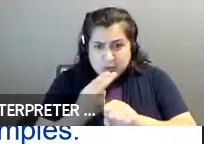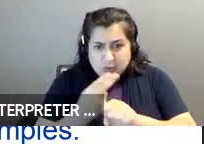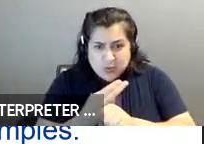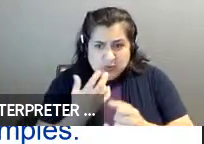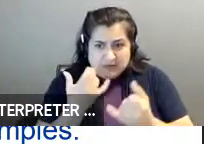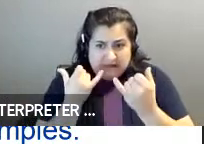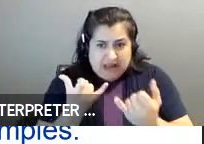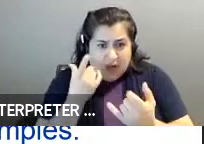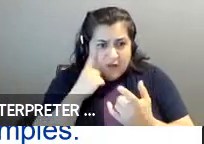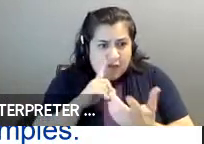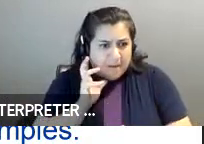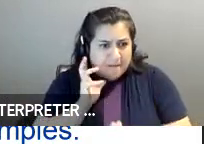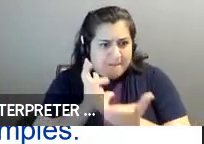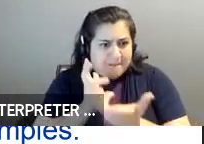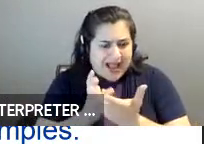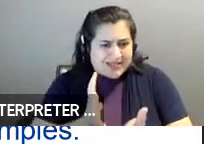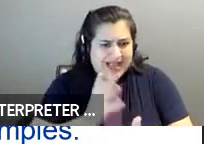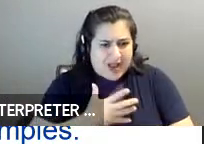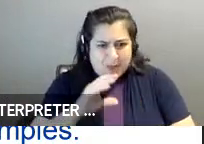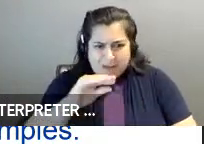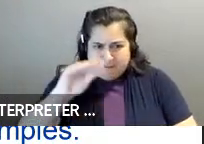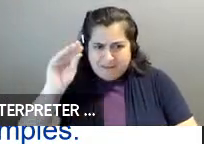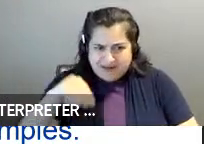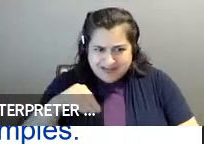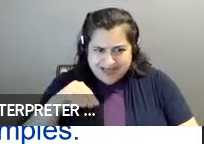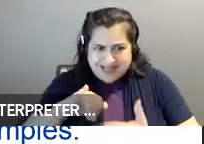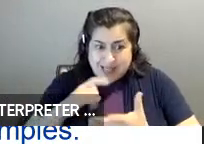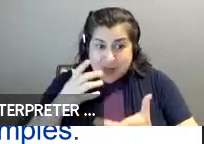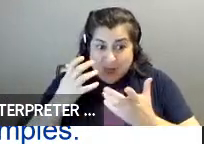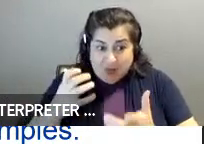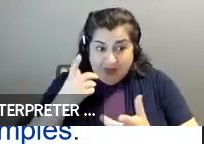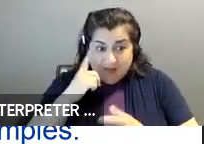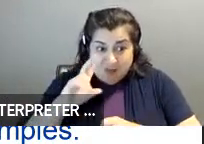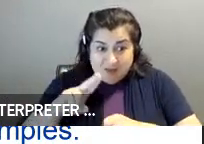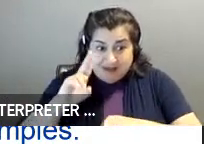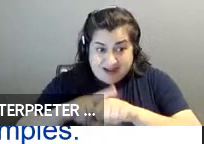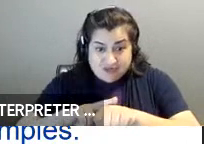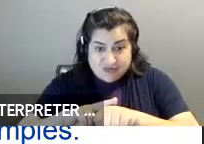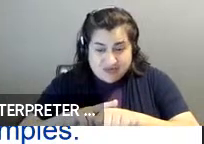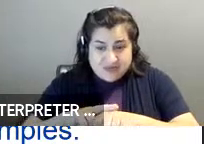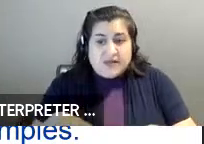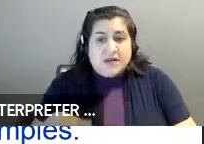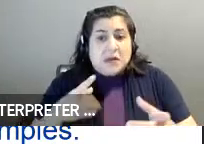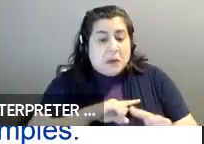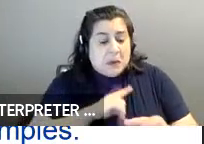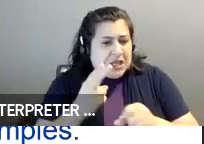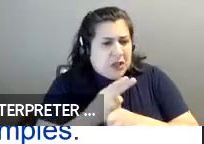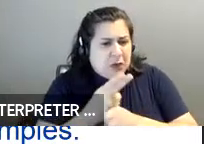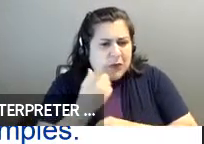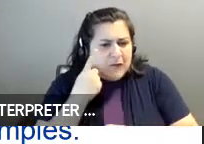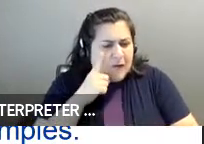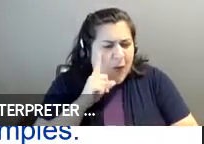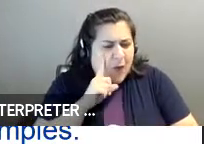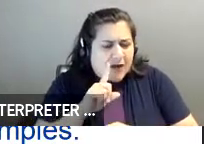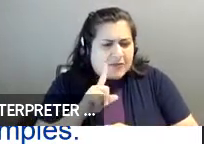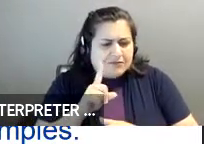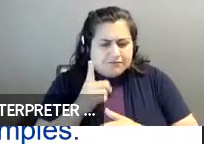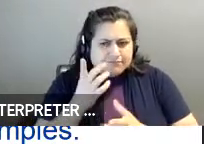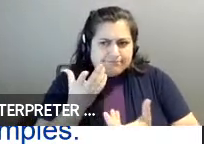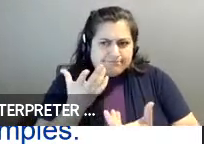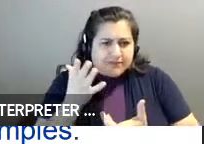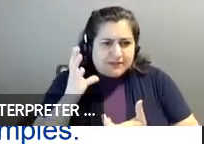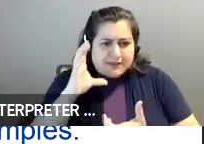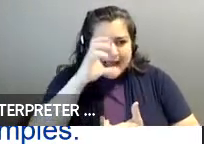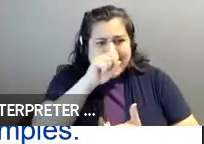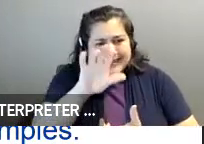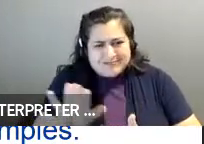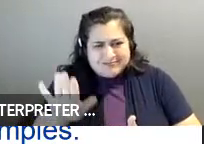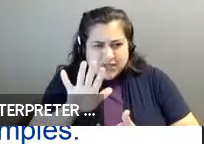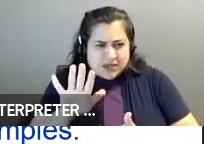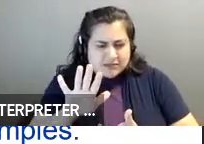We use this re-sampling methodology to estimate the proportional wheelchair users with seat